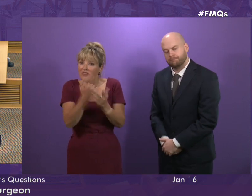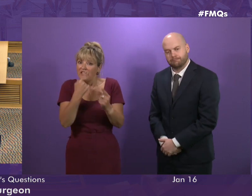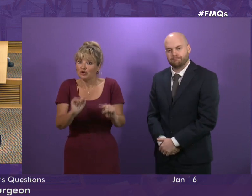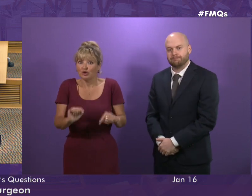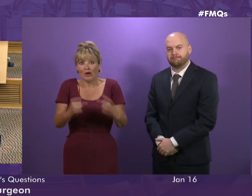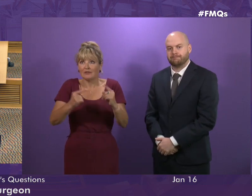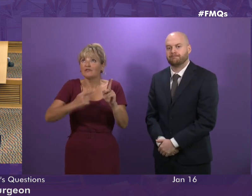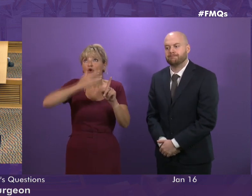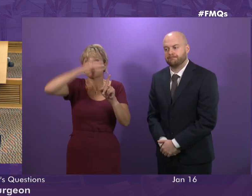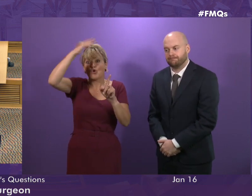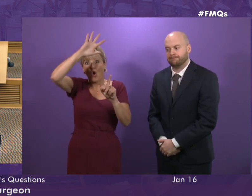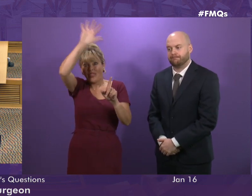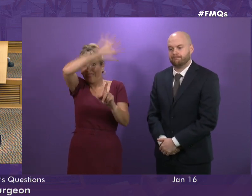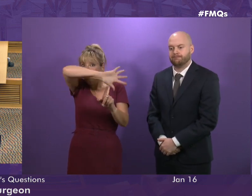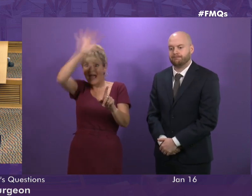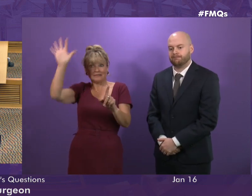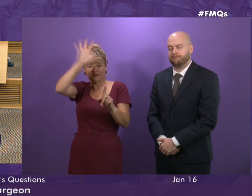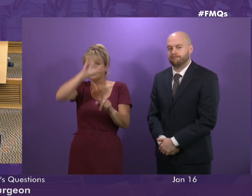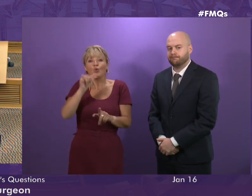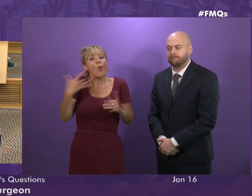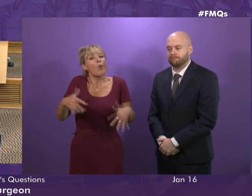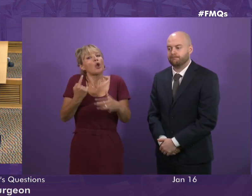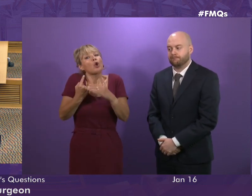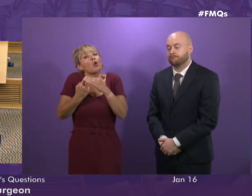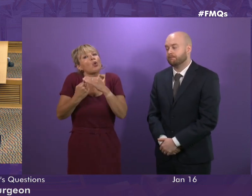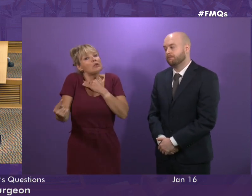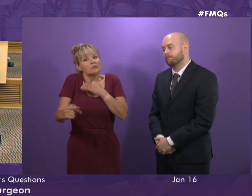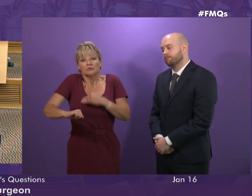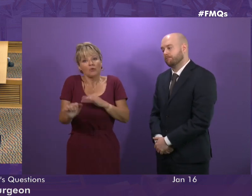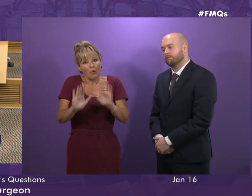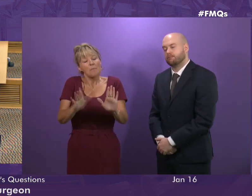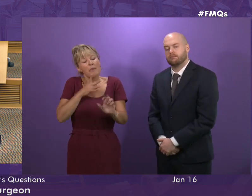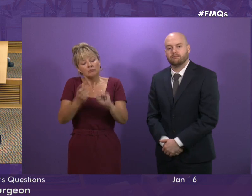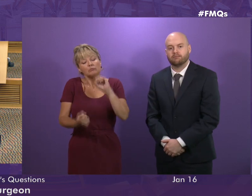Atlantic and is not unique to Scotland, but it is important that we take the actions that